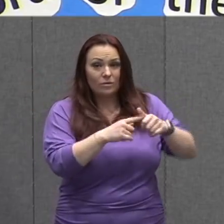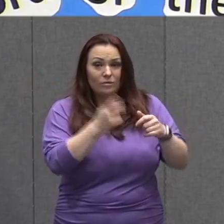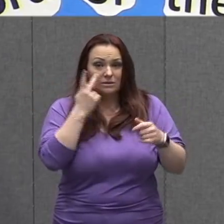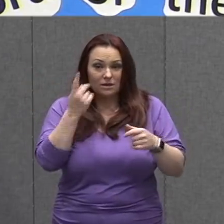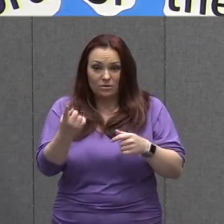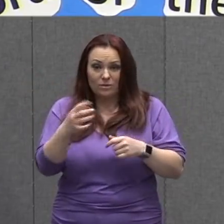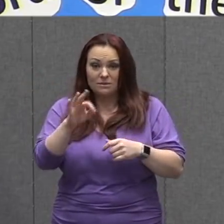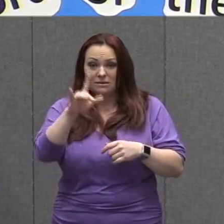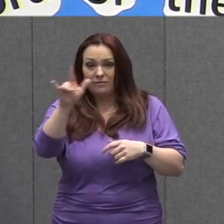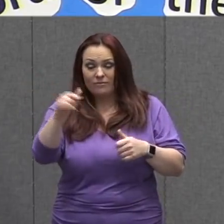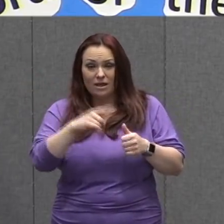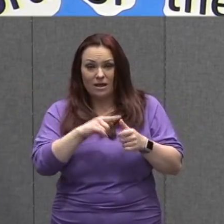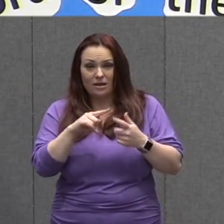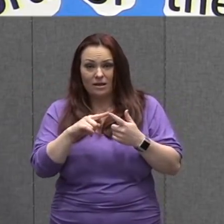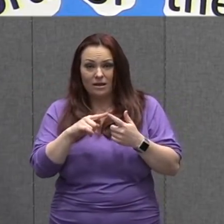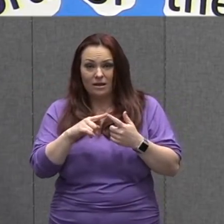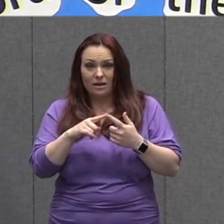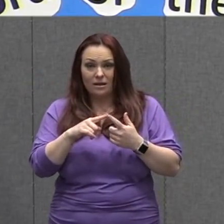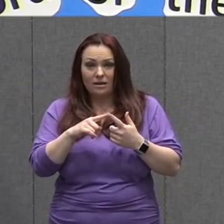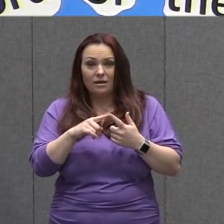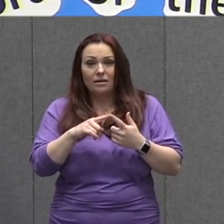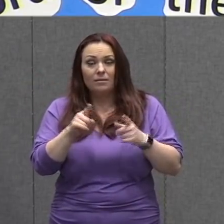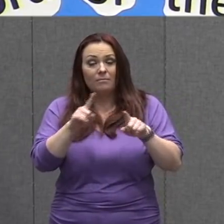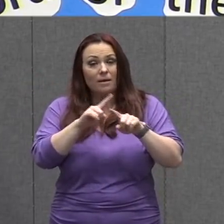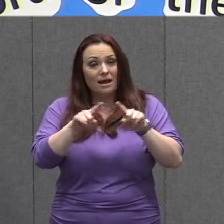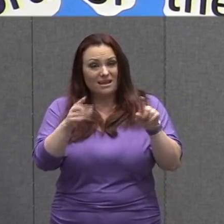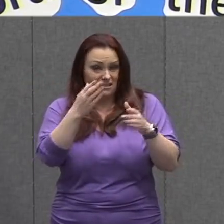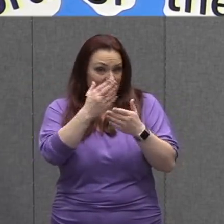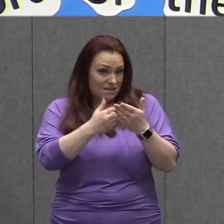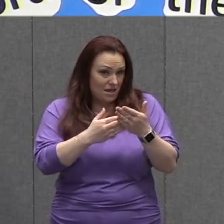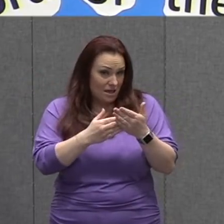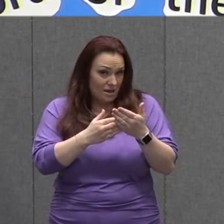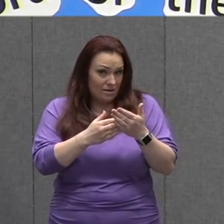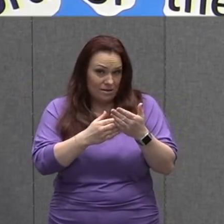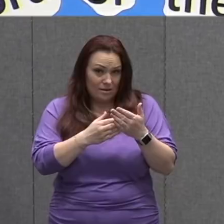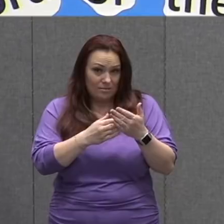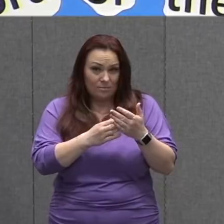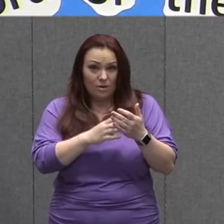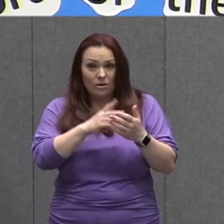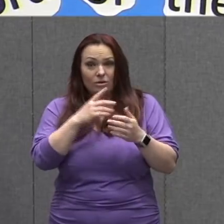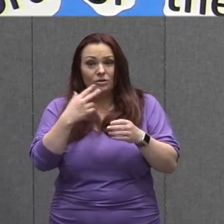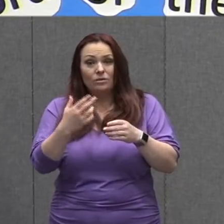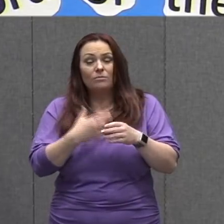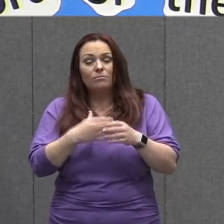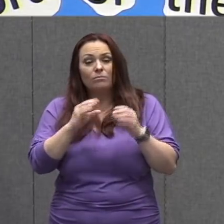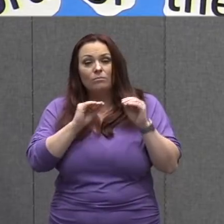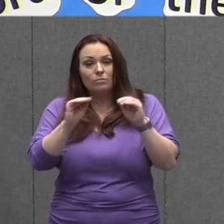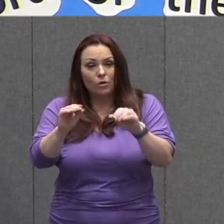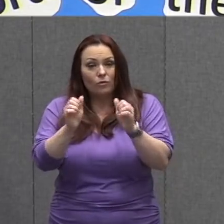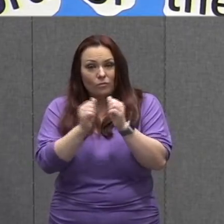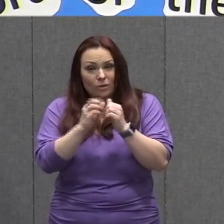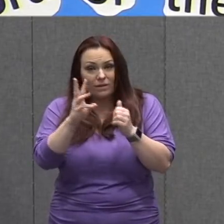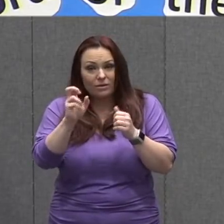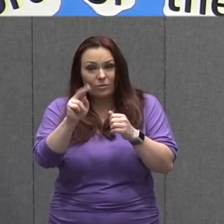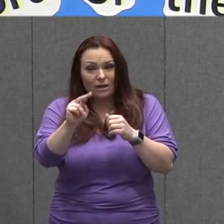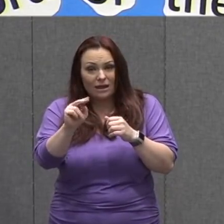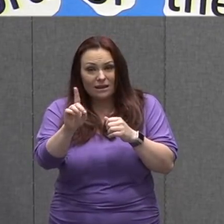kind of like a little wing but some seeds move using the wind because they're so small and so light,